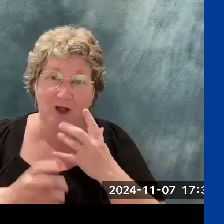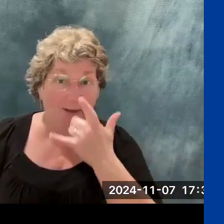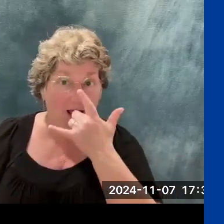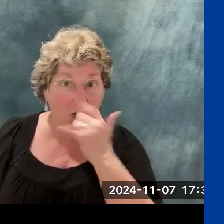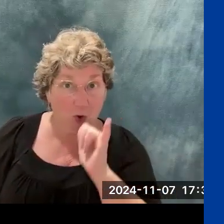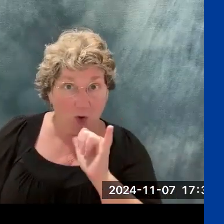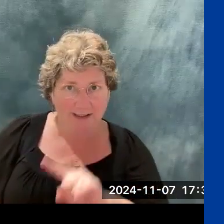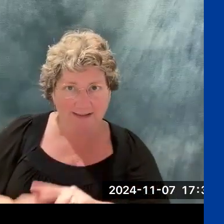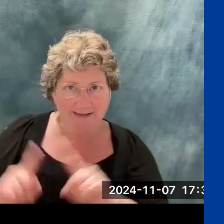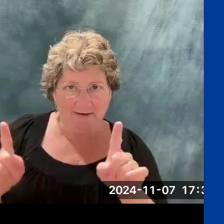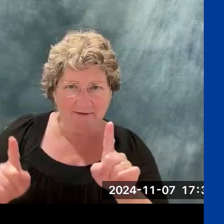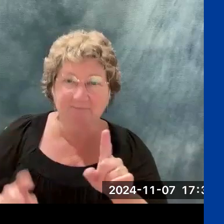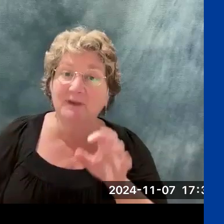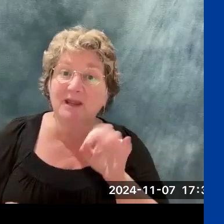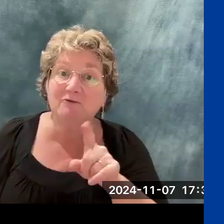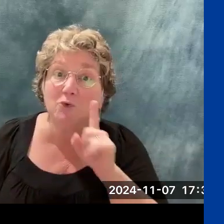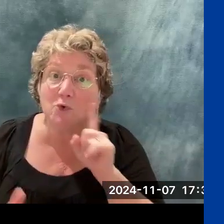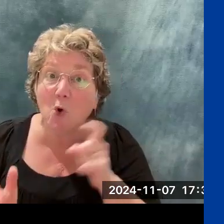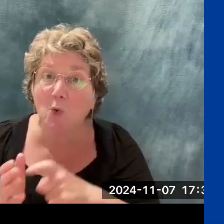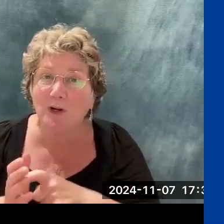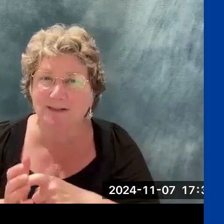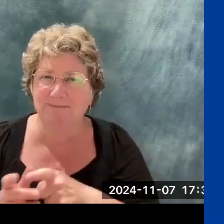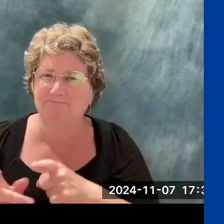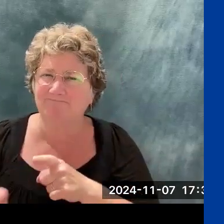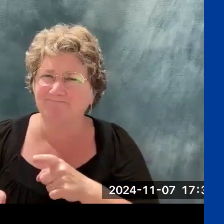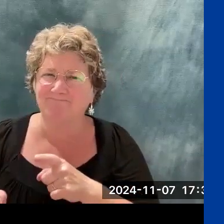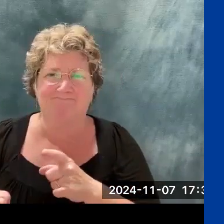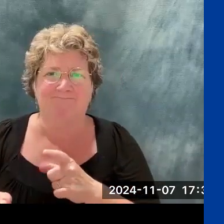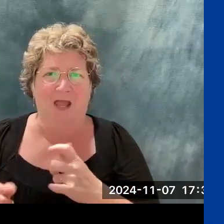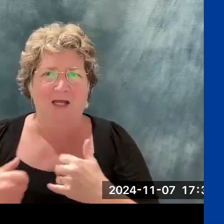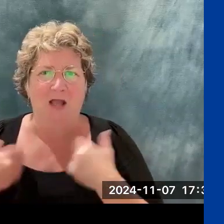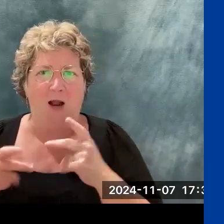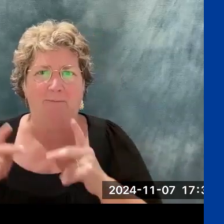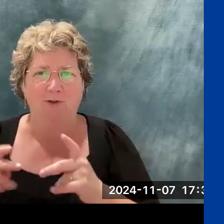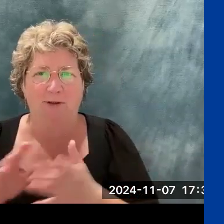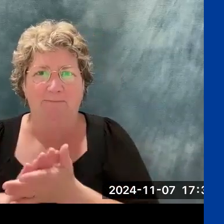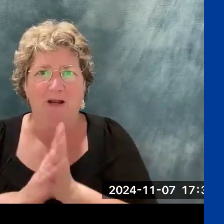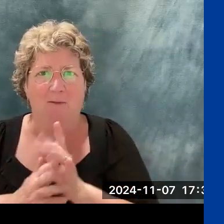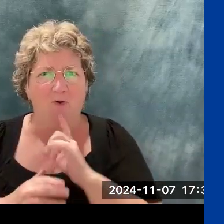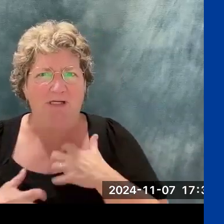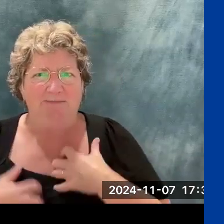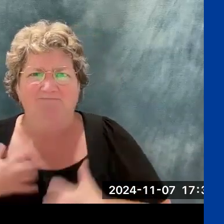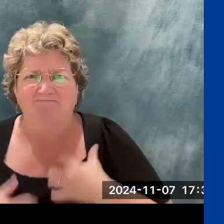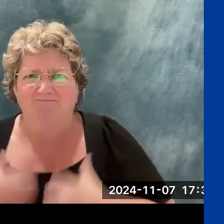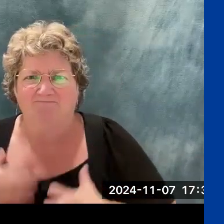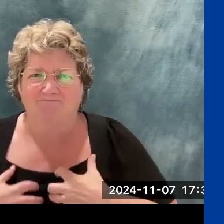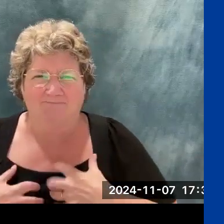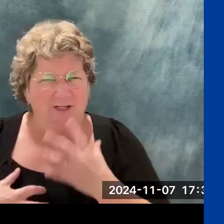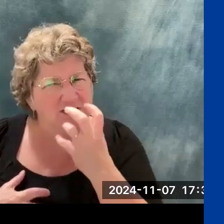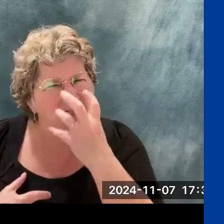if you notice that a youth is extremely angry or frustrated or irritable, it might be worth sort of